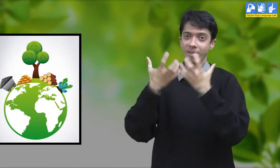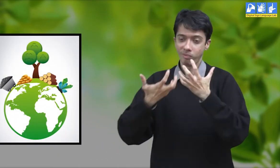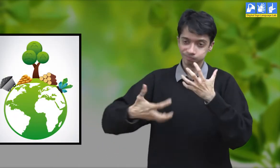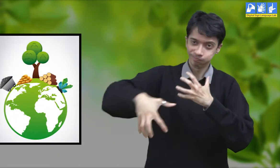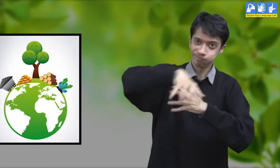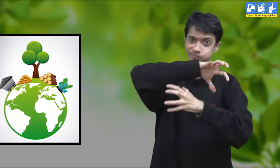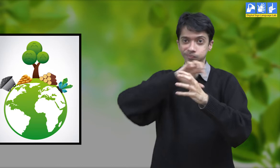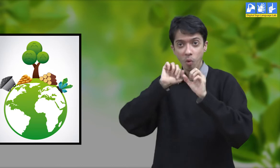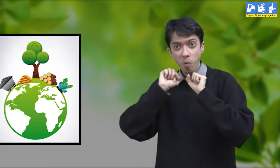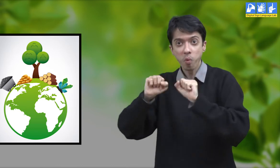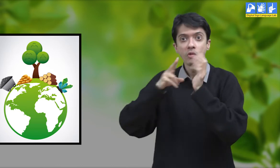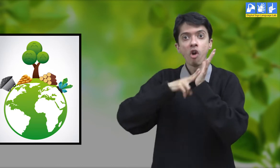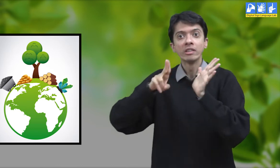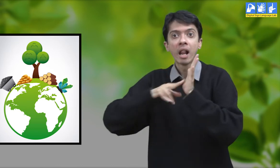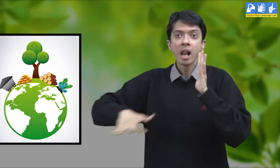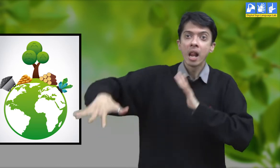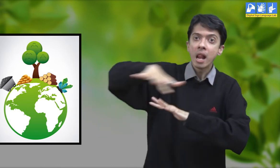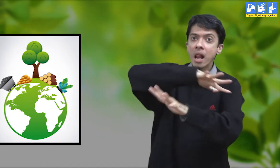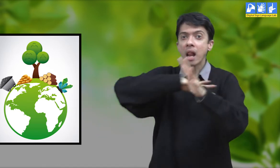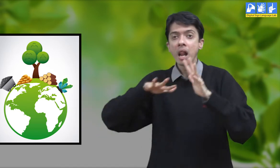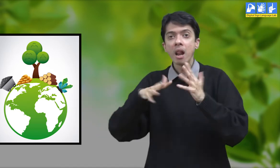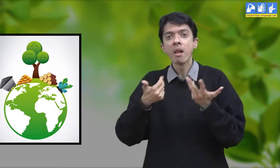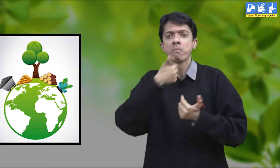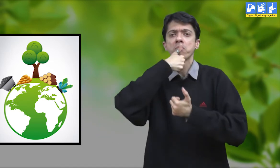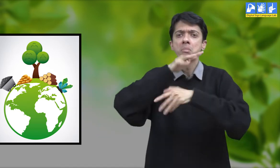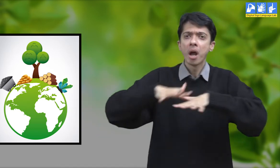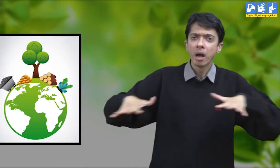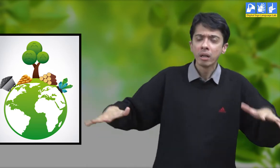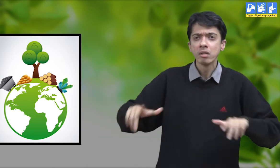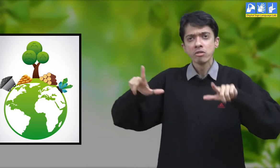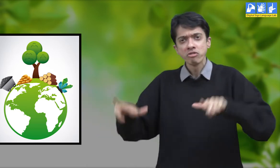Natural resources are materials created in nature.